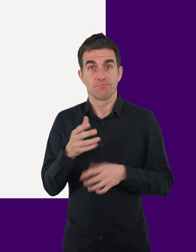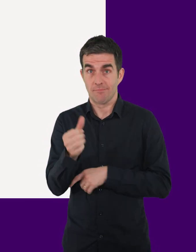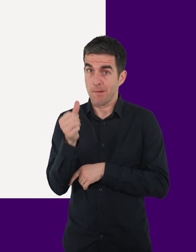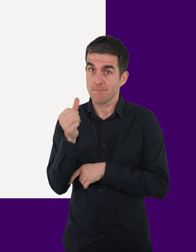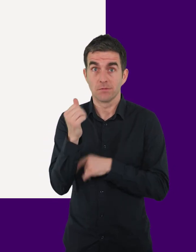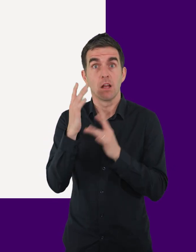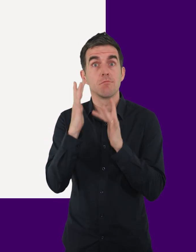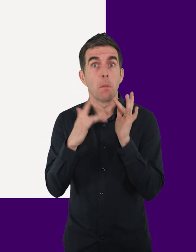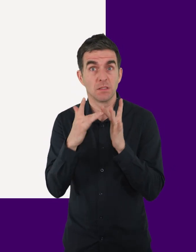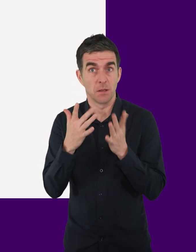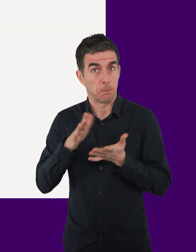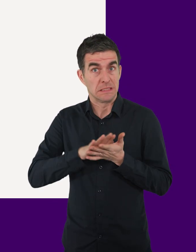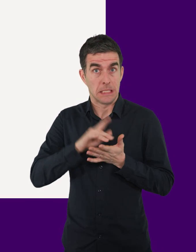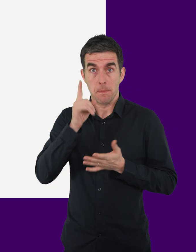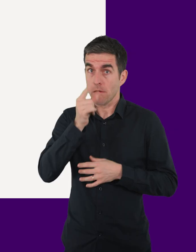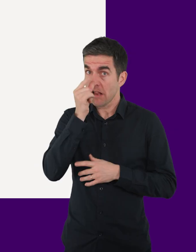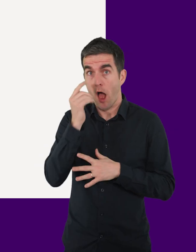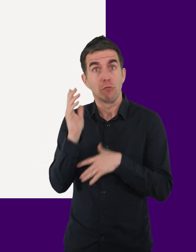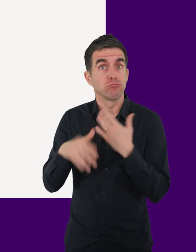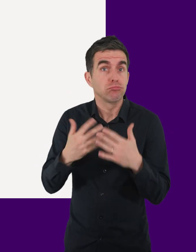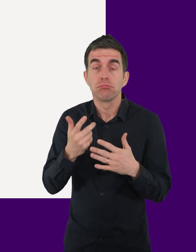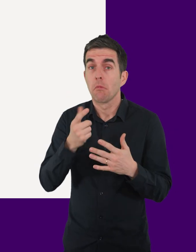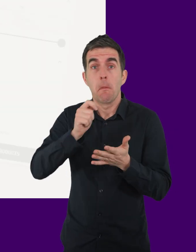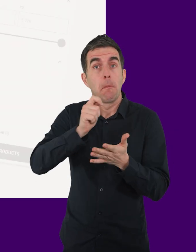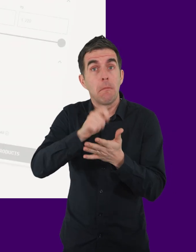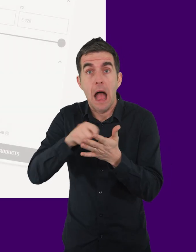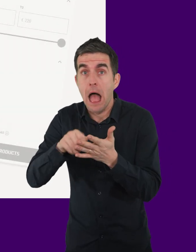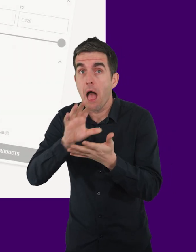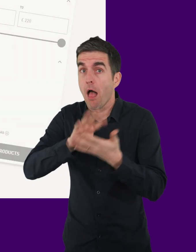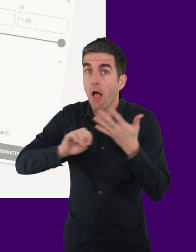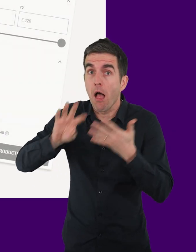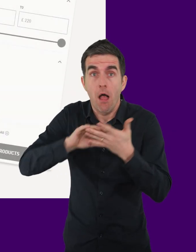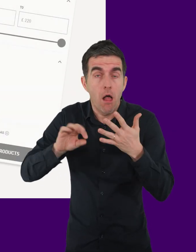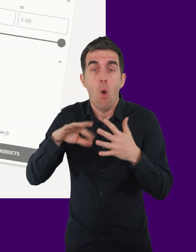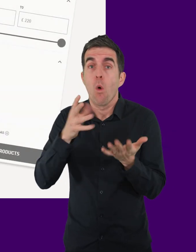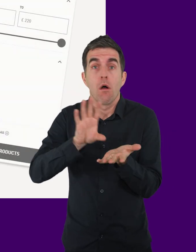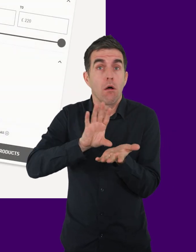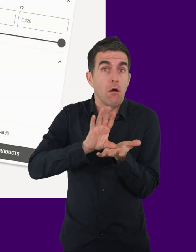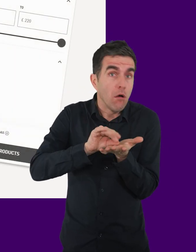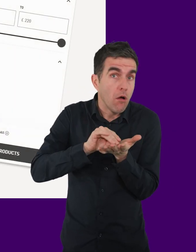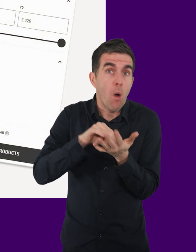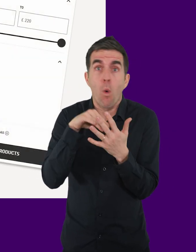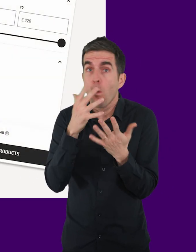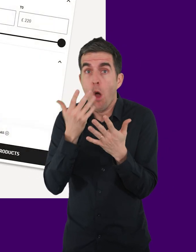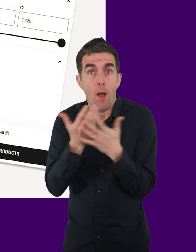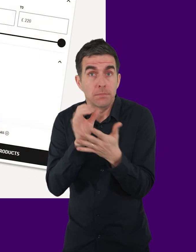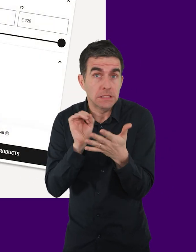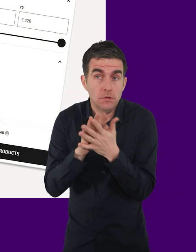Buttons on websites enable people to take action; from adding items to a shopping cart to updating content or submitting a form.